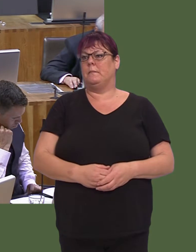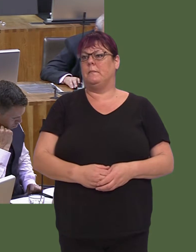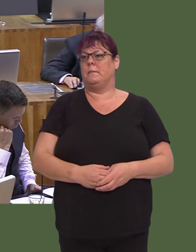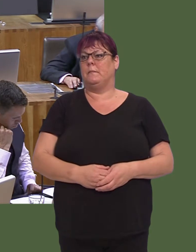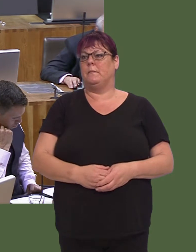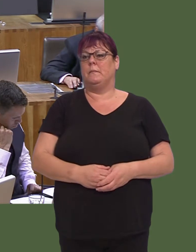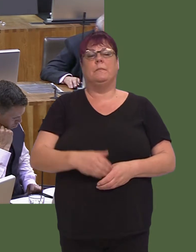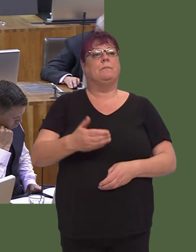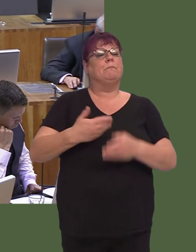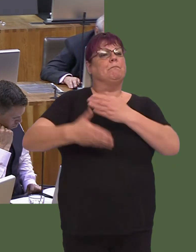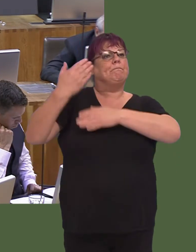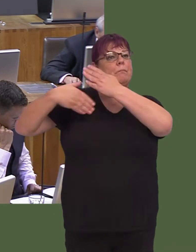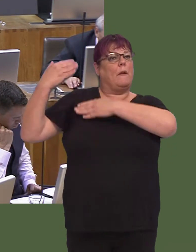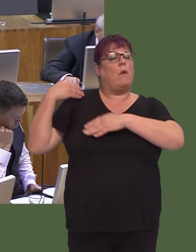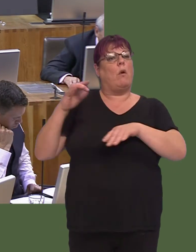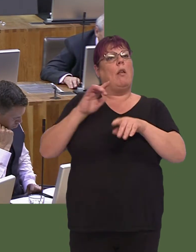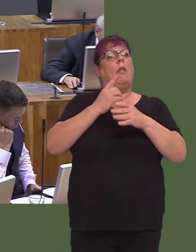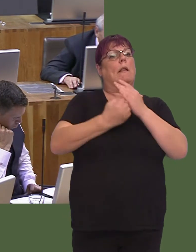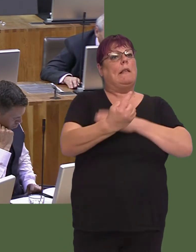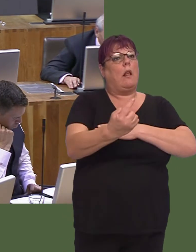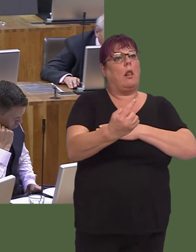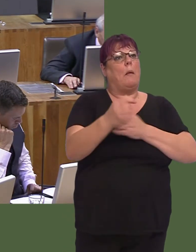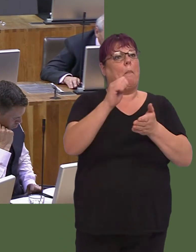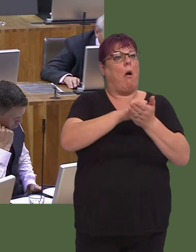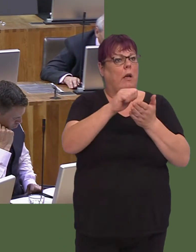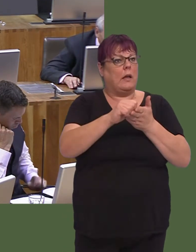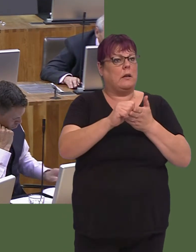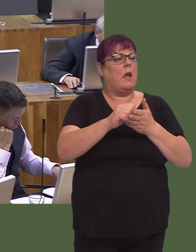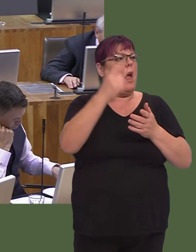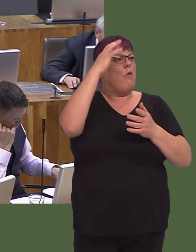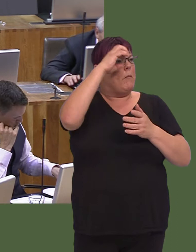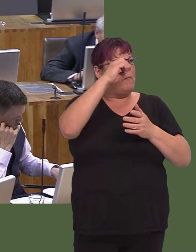In the days pre the single market, there were checks at Holyhead.